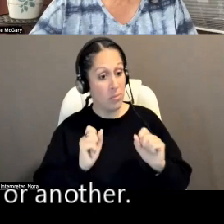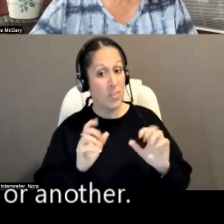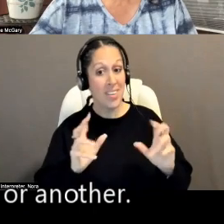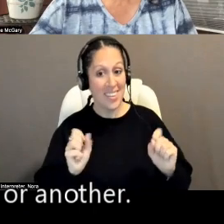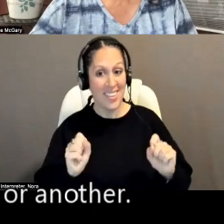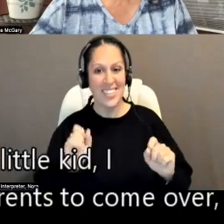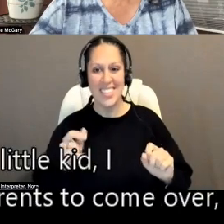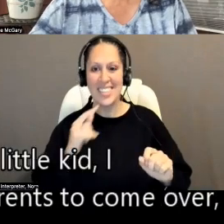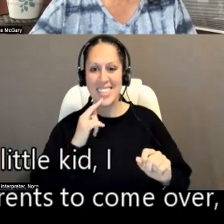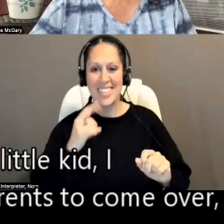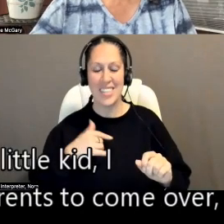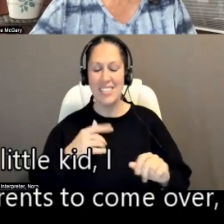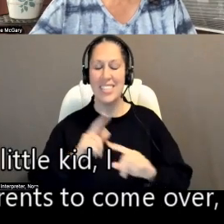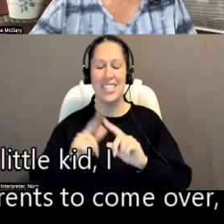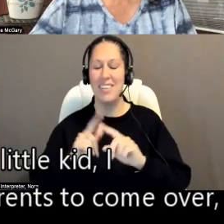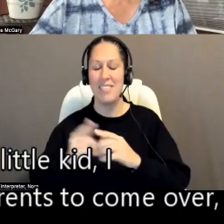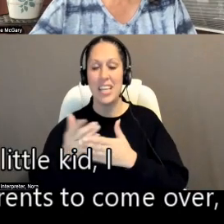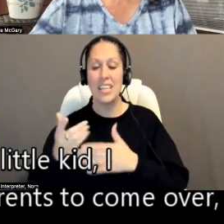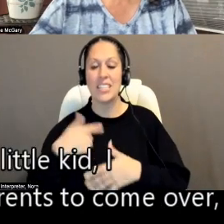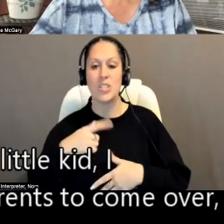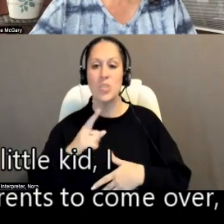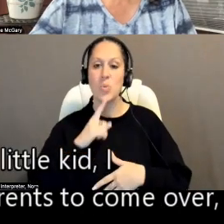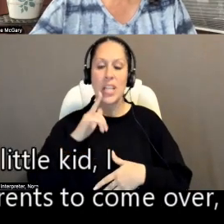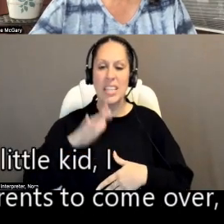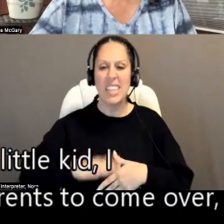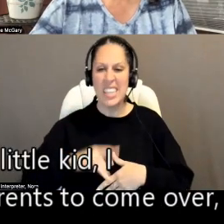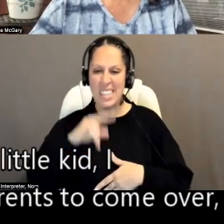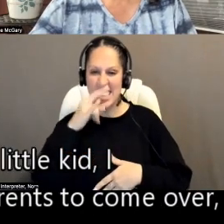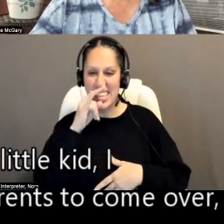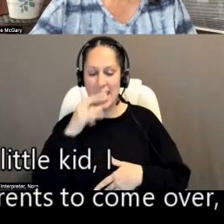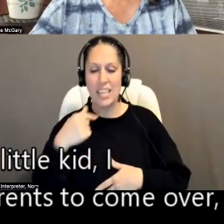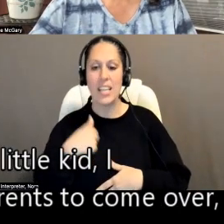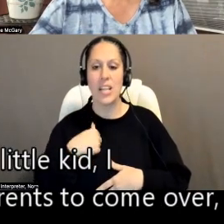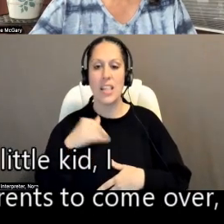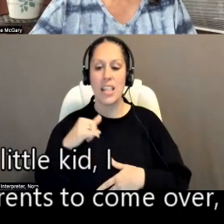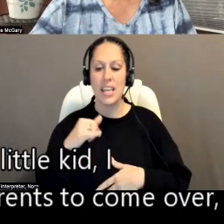form or another. Like, I, as like a really little kid, I would, like, get my parents